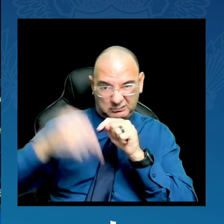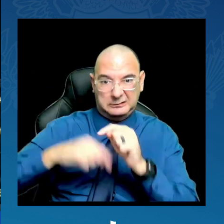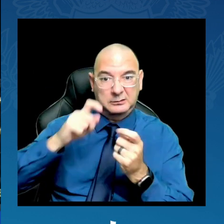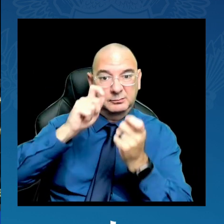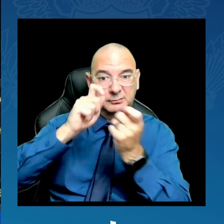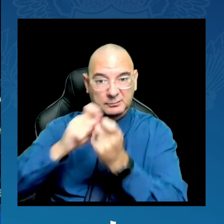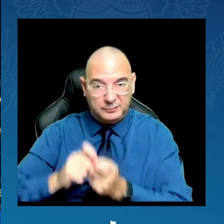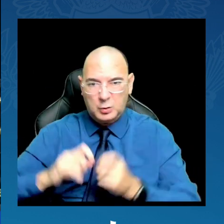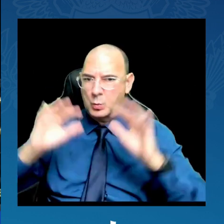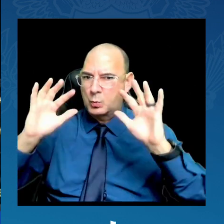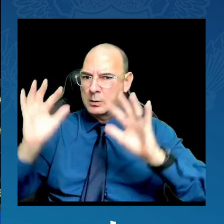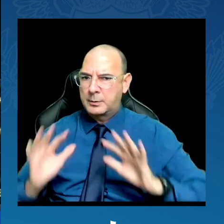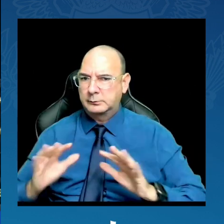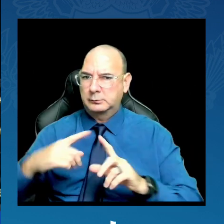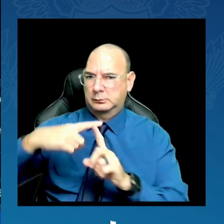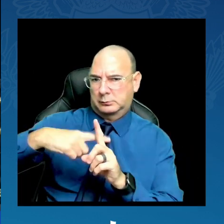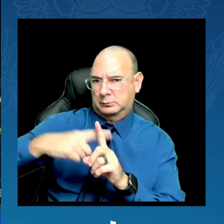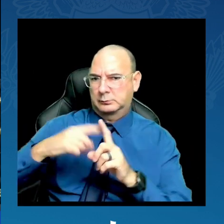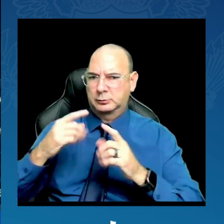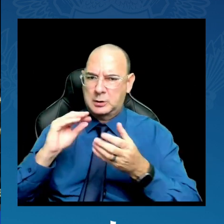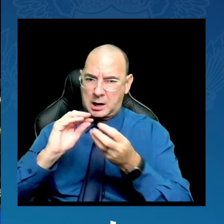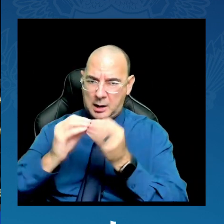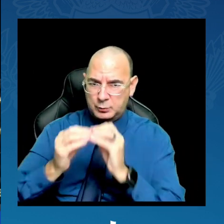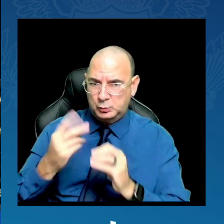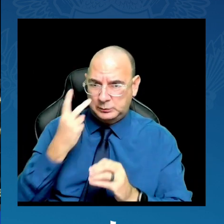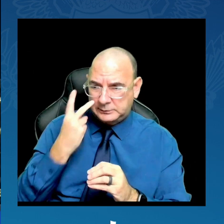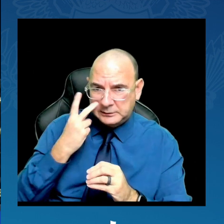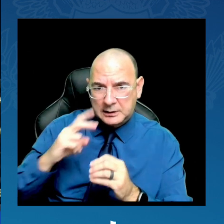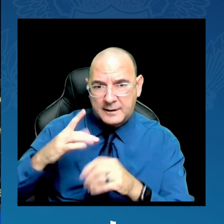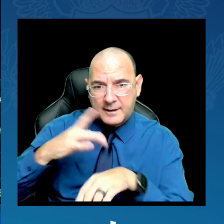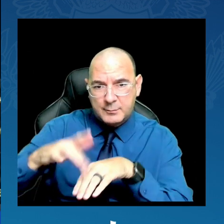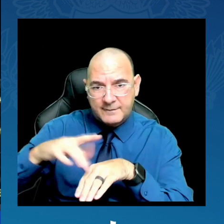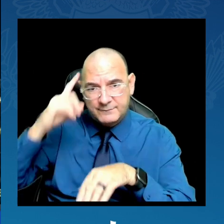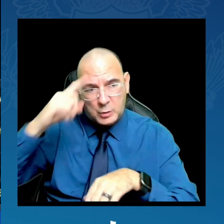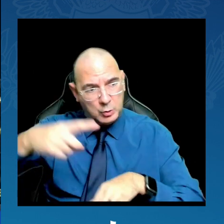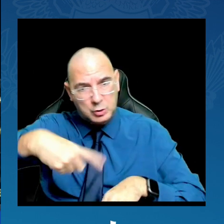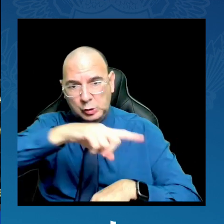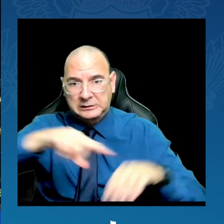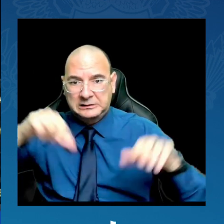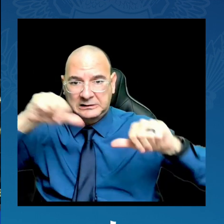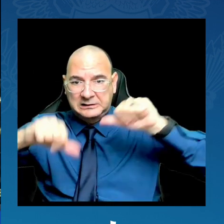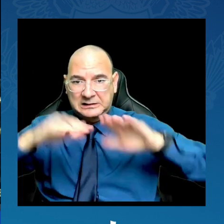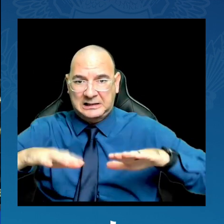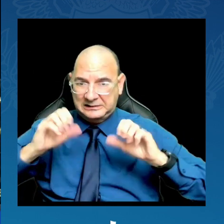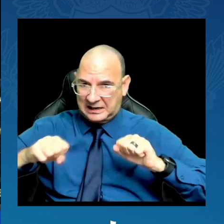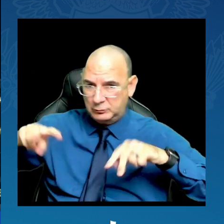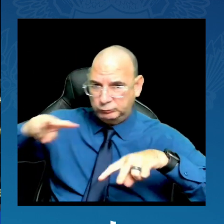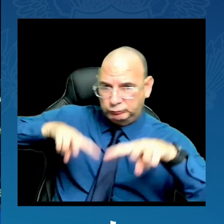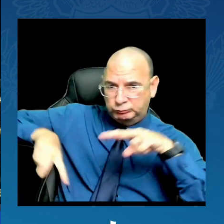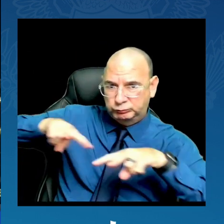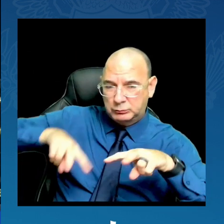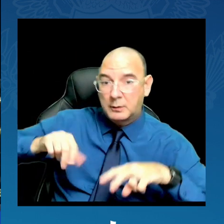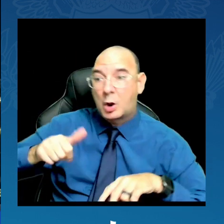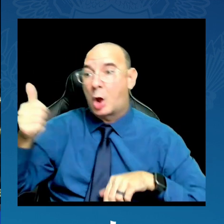And I was really great to hear about everybody else's work on this here at this meeting. Second, the budget includes critical investments